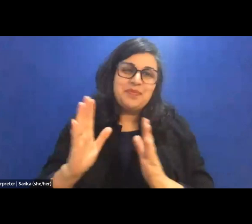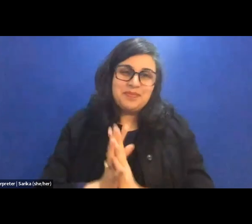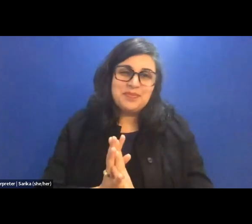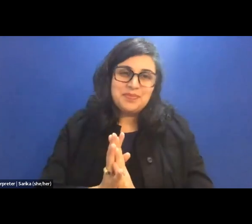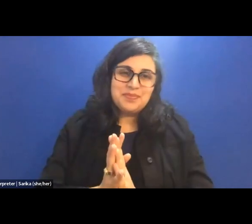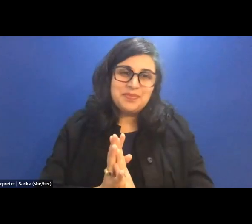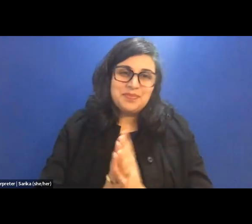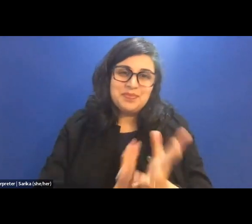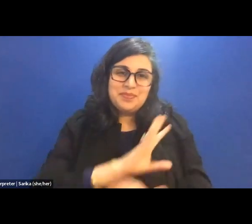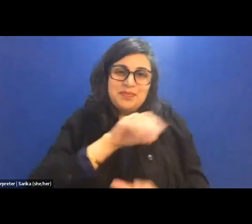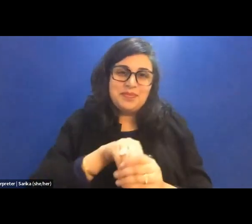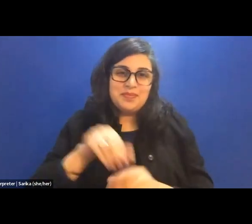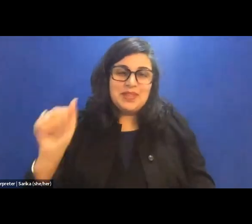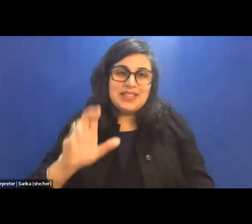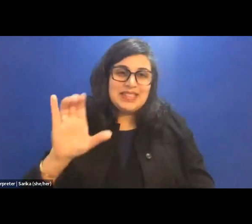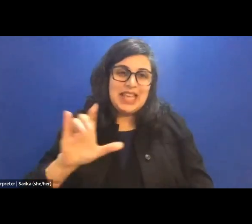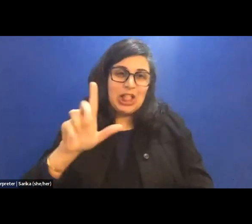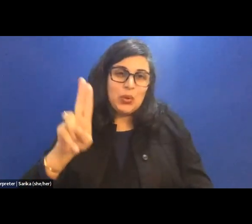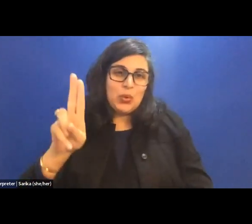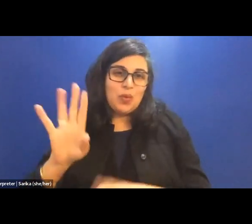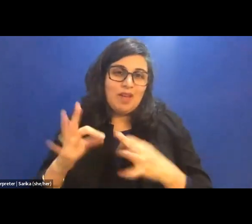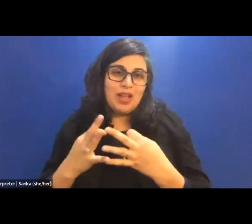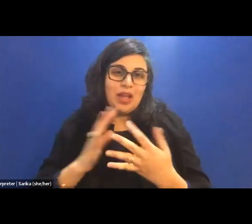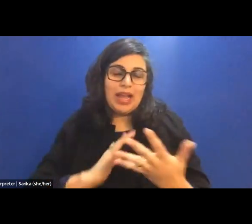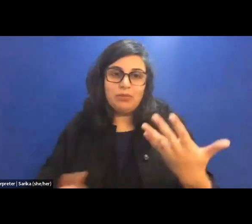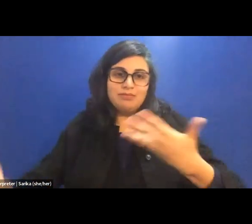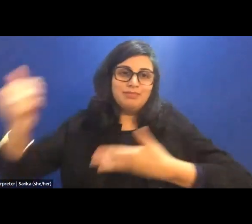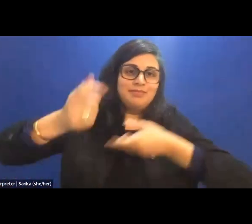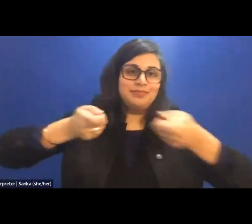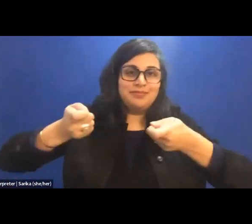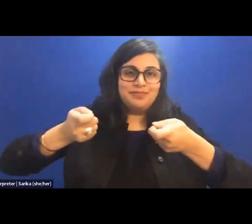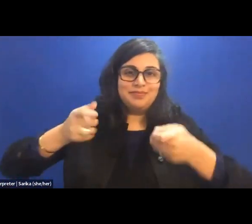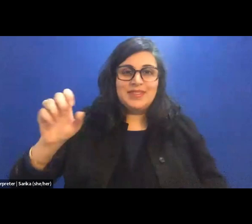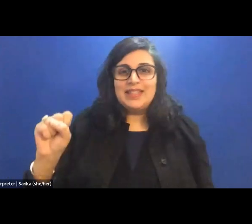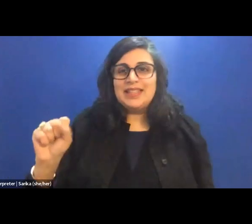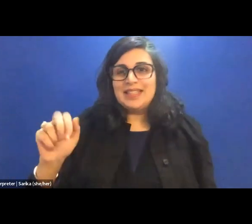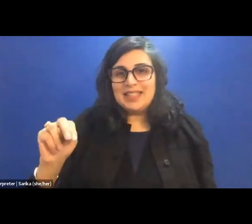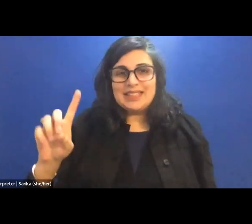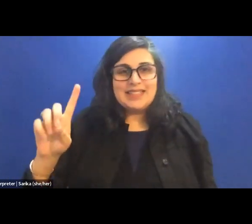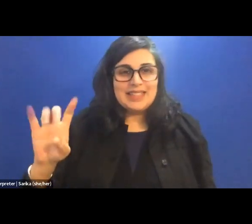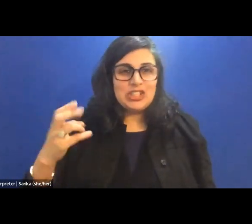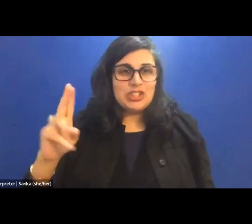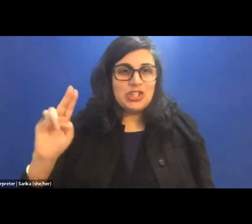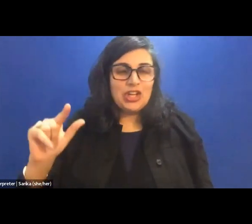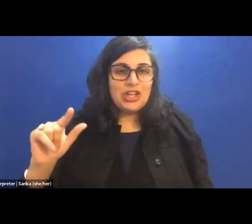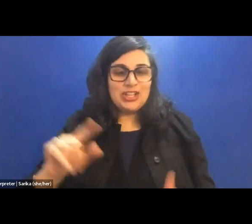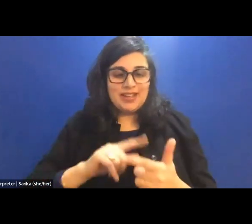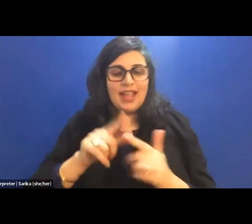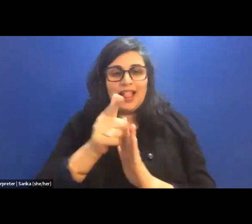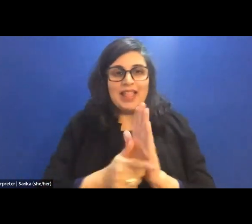I would like to introduce my colleagues, partners and part of the ACLU